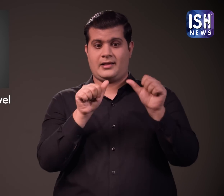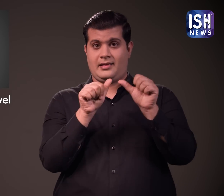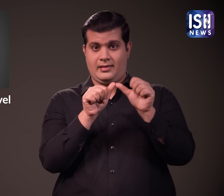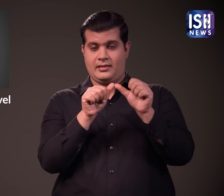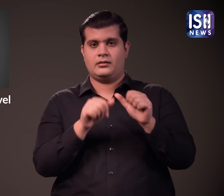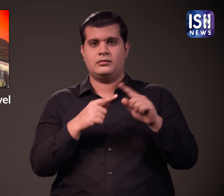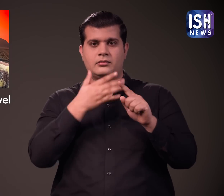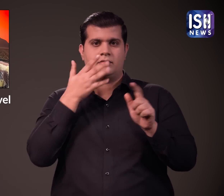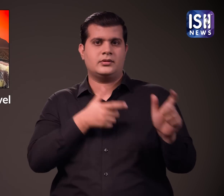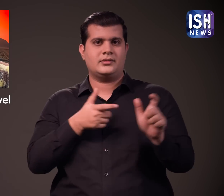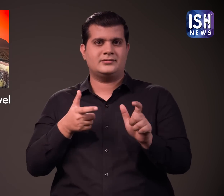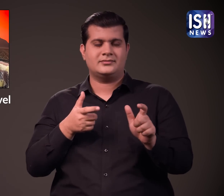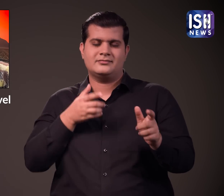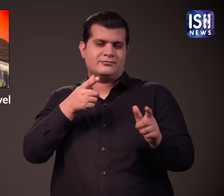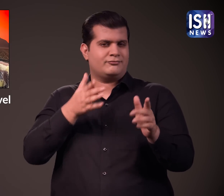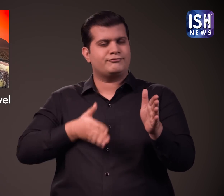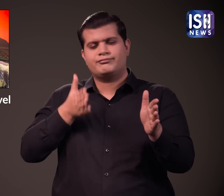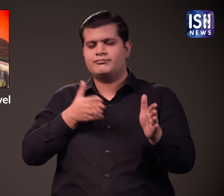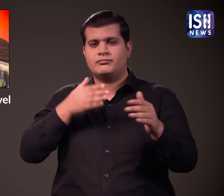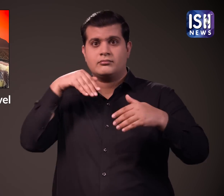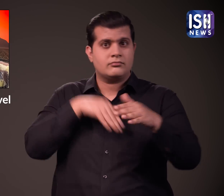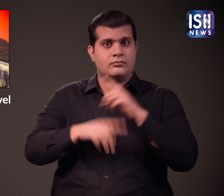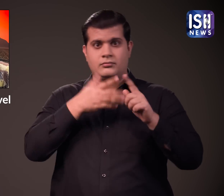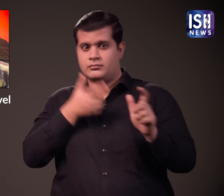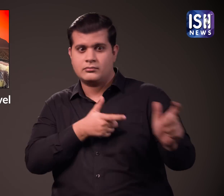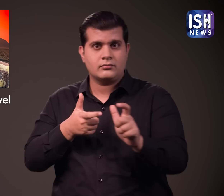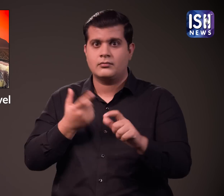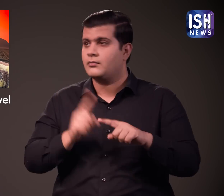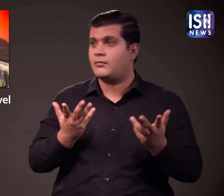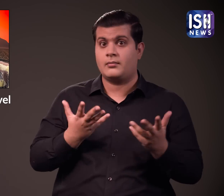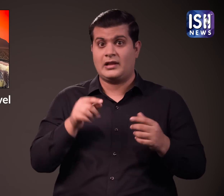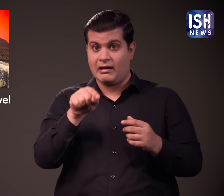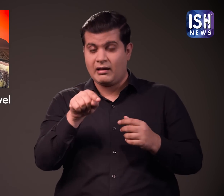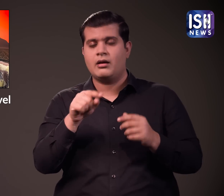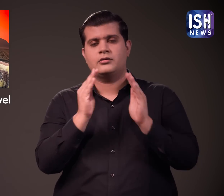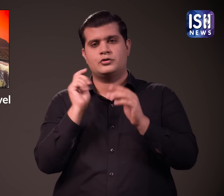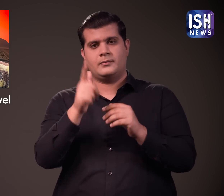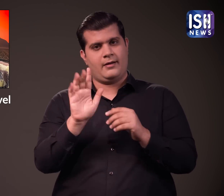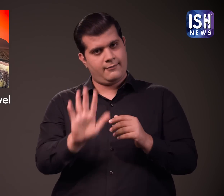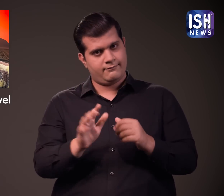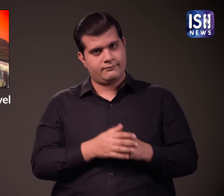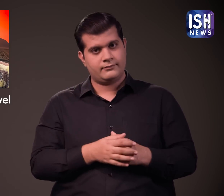A) Terrorist attack on the train will be covered.